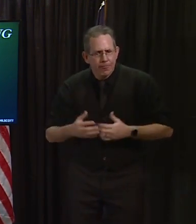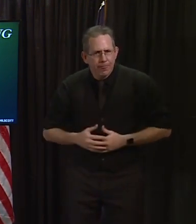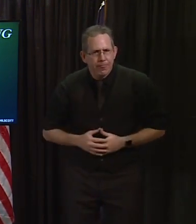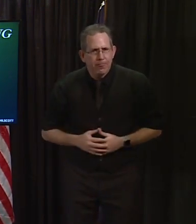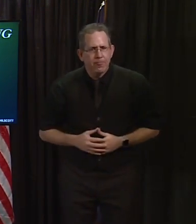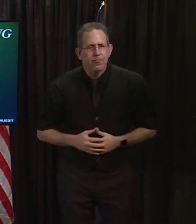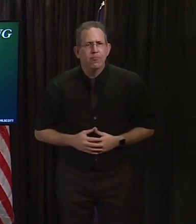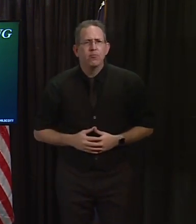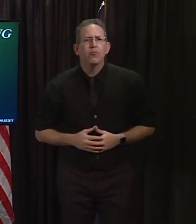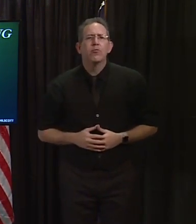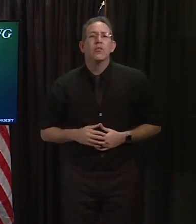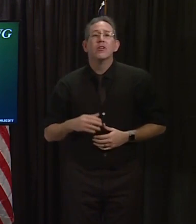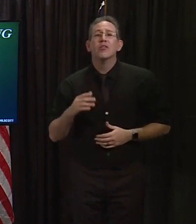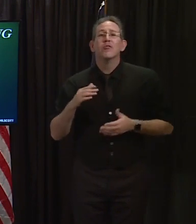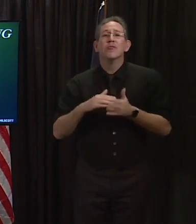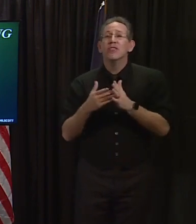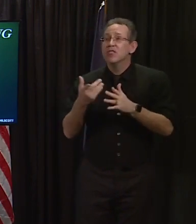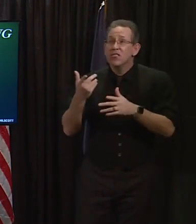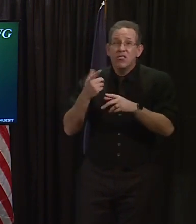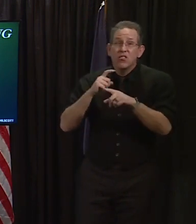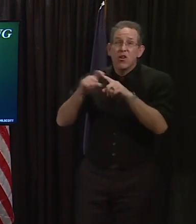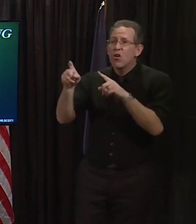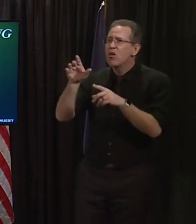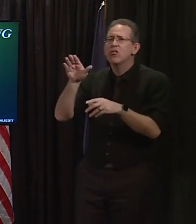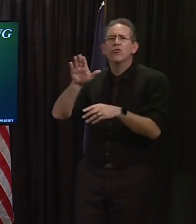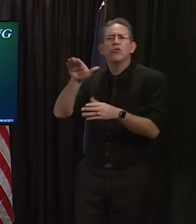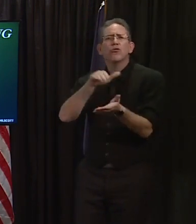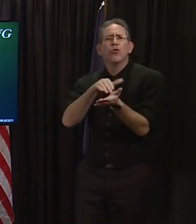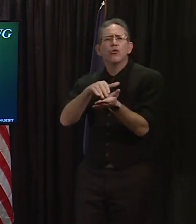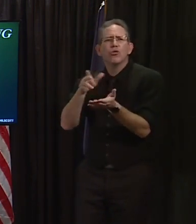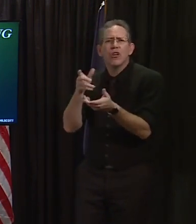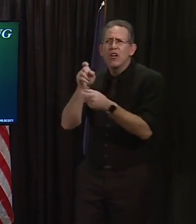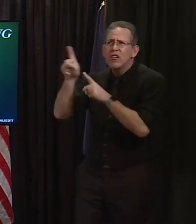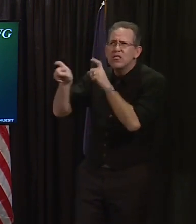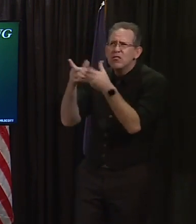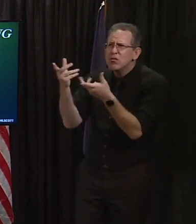longer than usual to see a provider for non urgent issues like sports clearance.